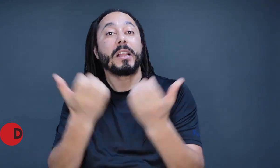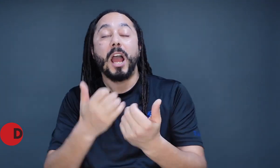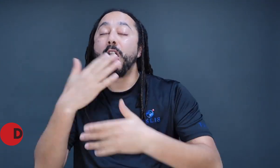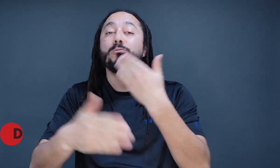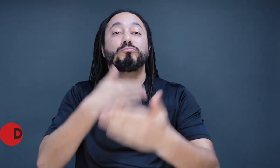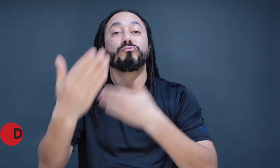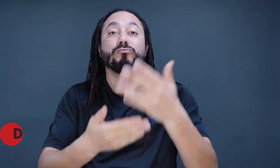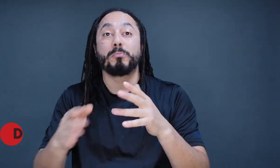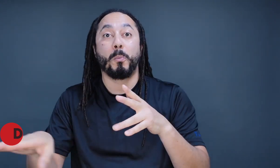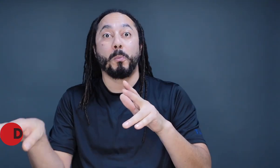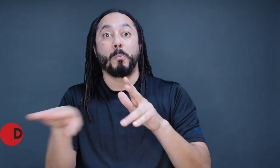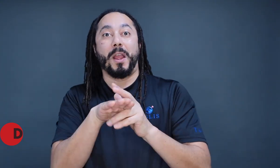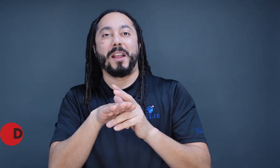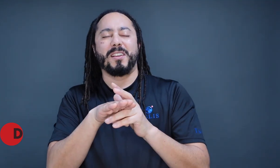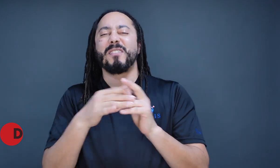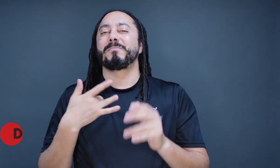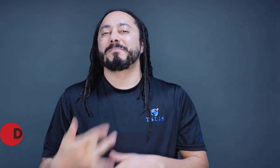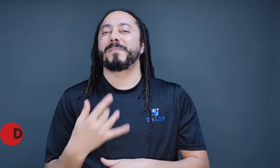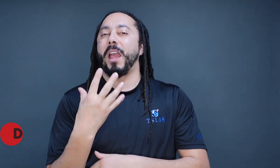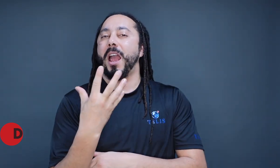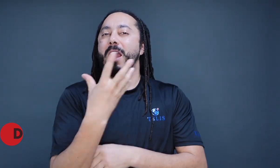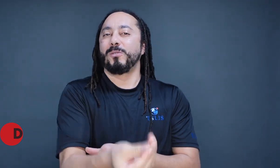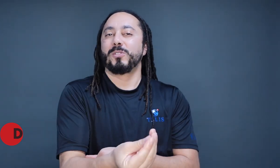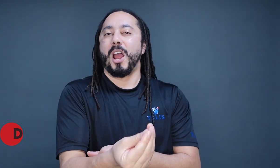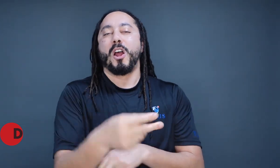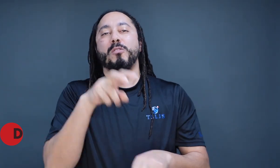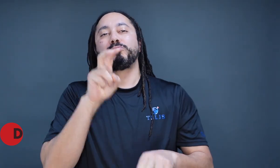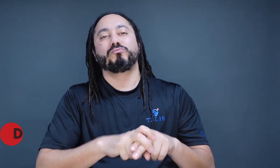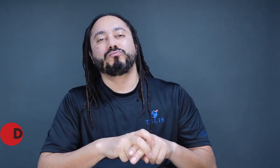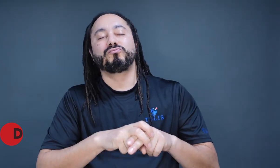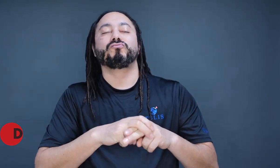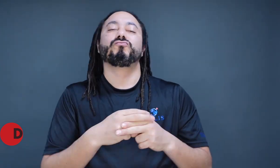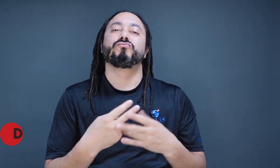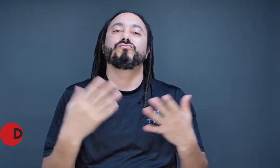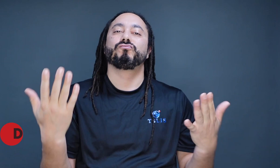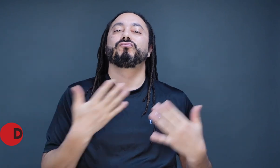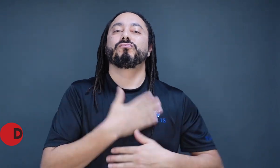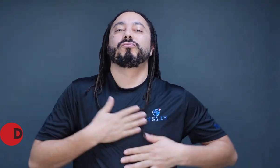class, there would be Deaf people gathered around chatting.